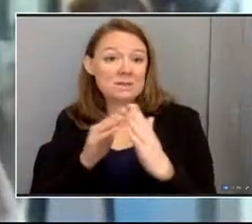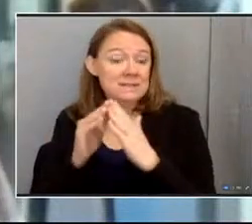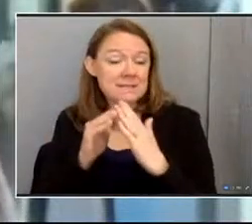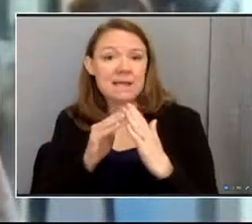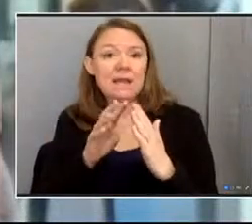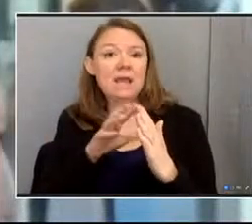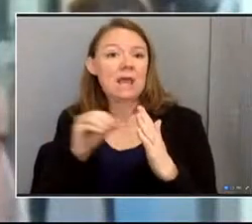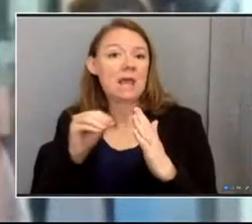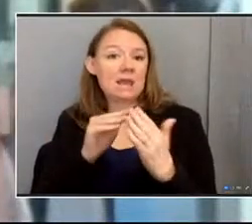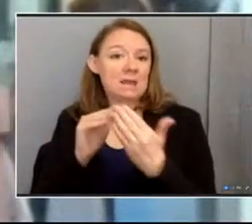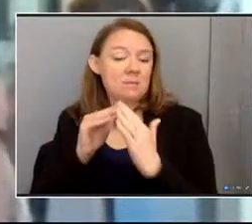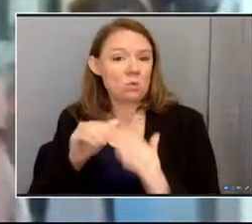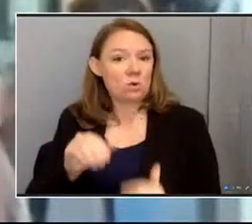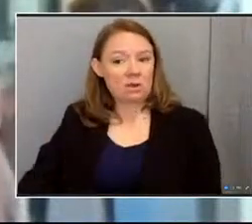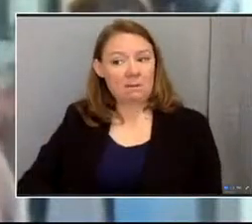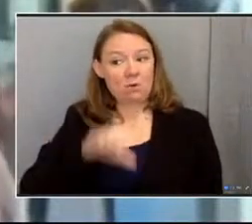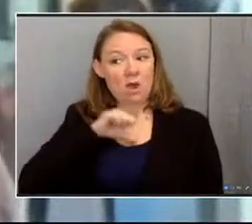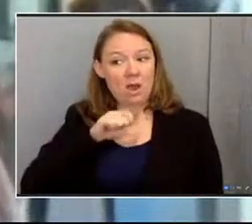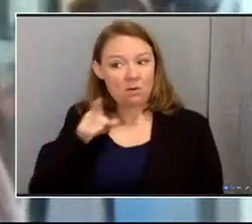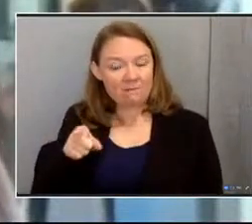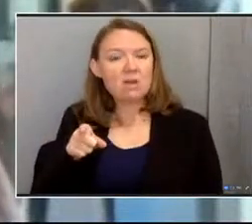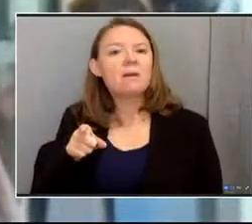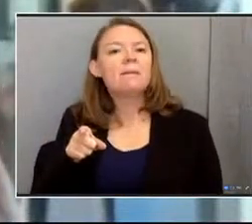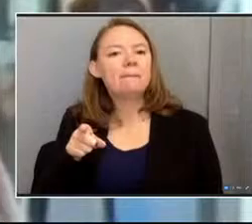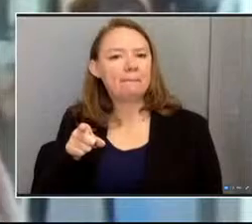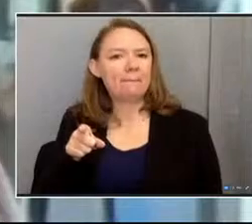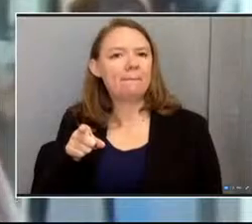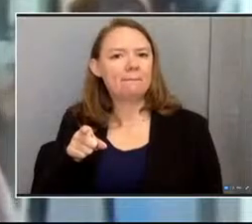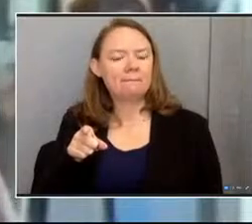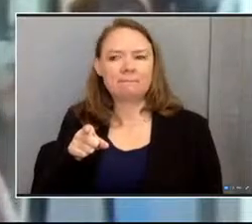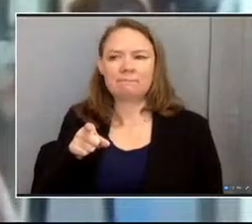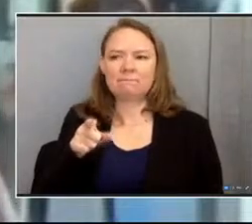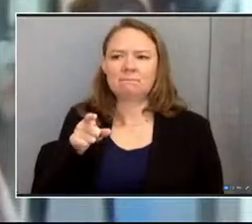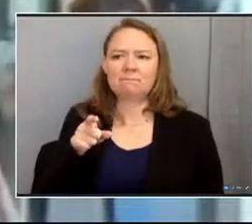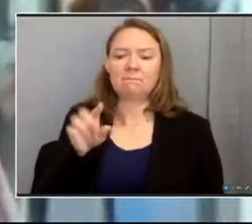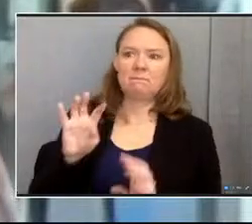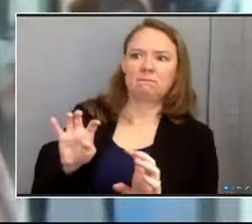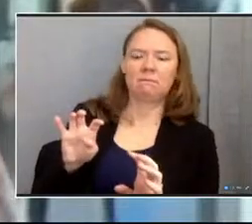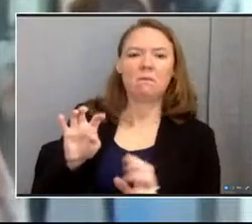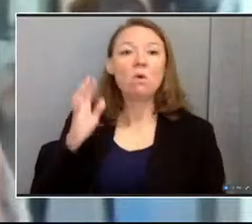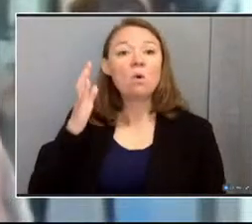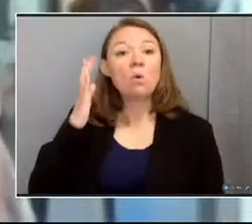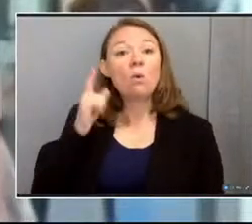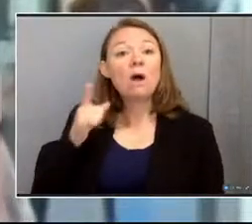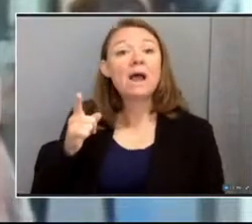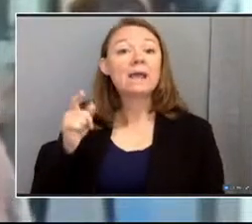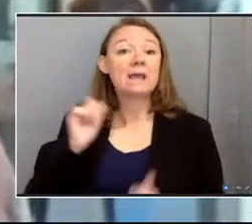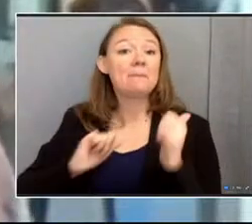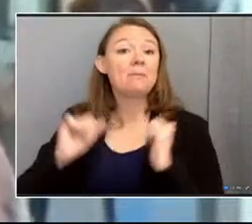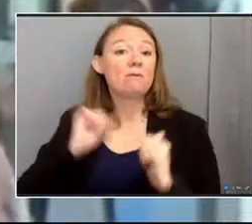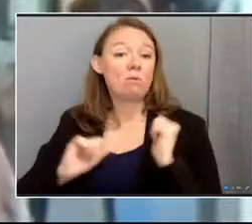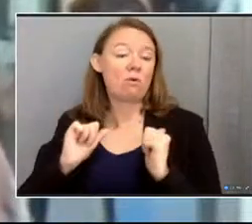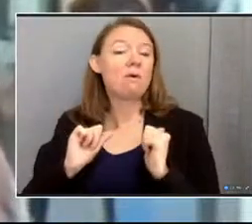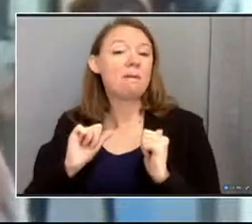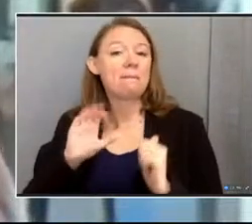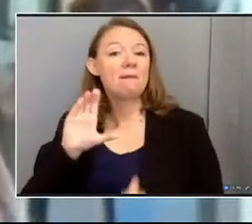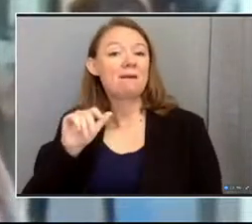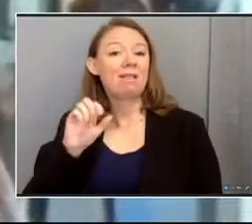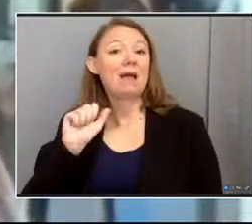classical pieces, not just across the United States but over in Europe. And he took a great